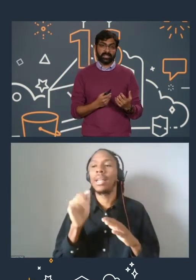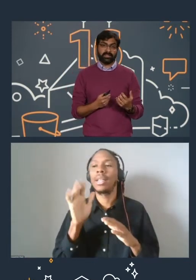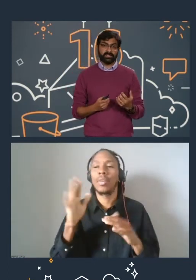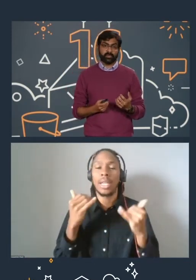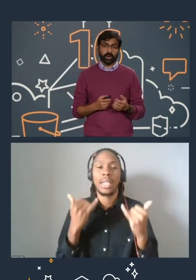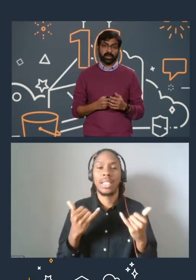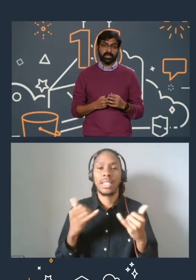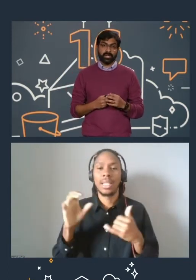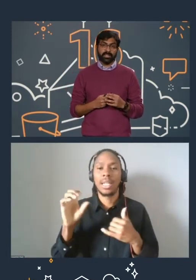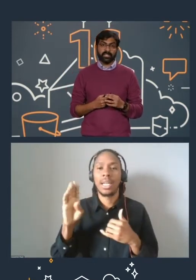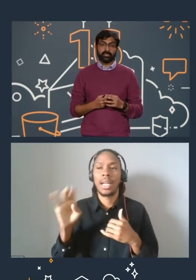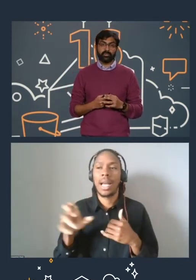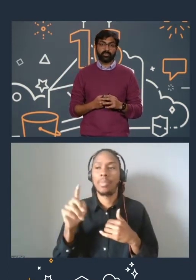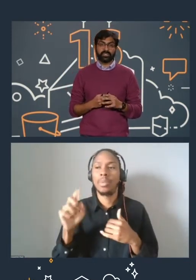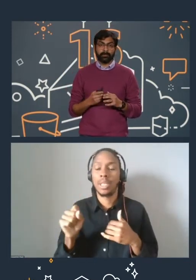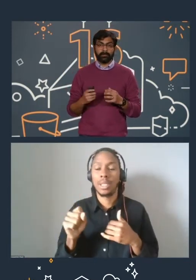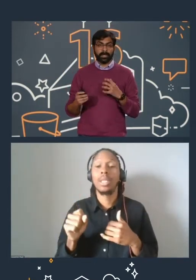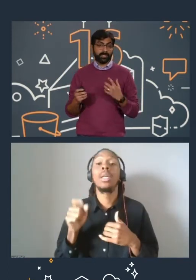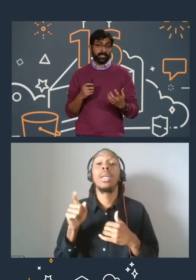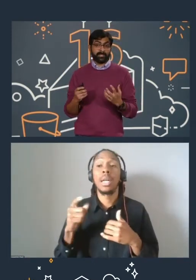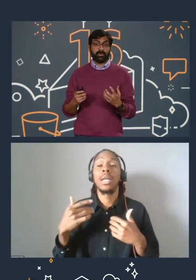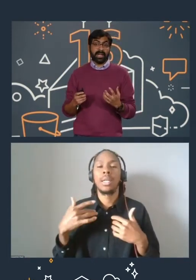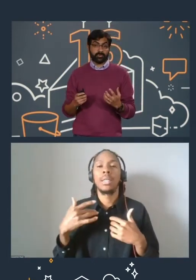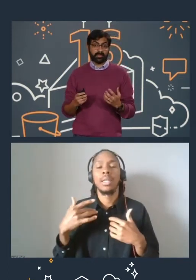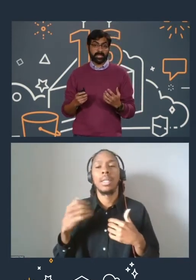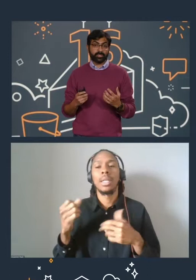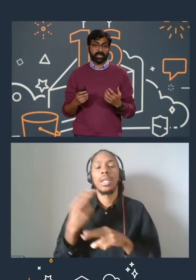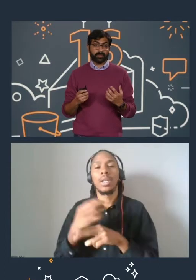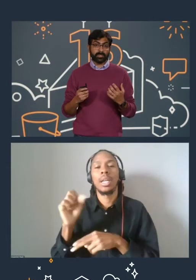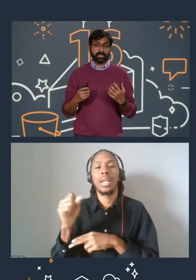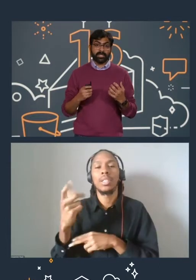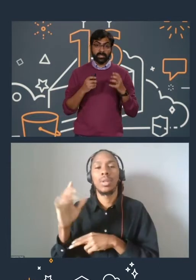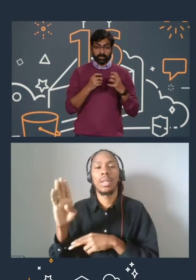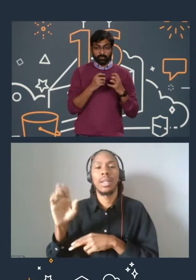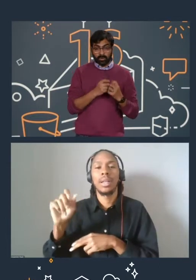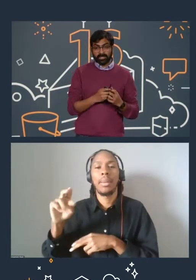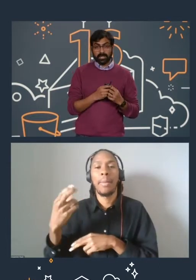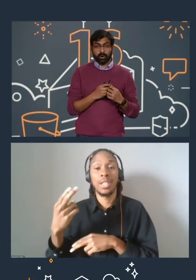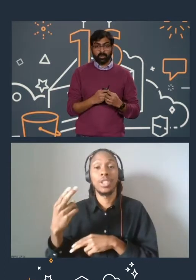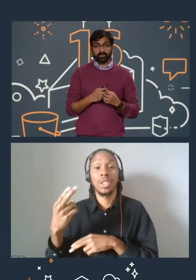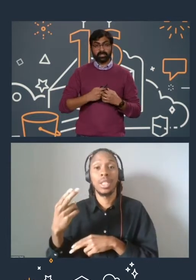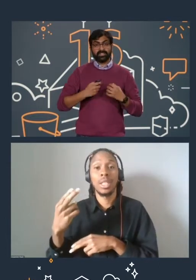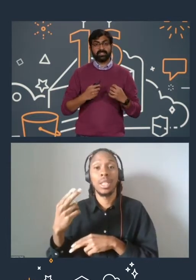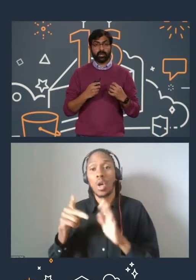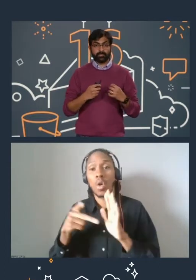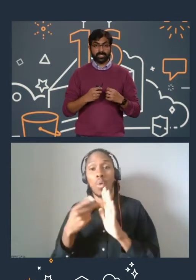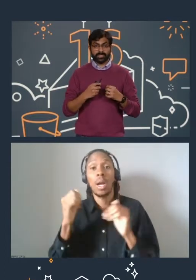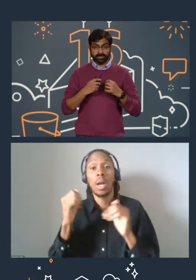And this is where they can use the S3 batch replication capability to replicate all of their existing objects